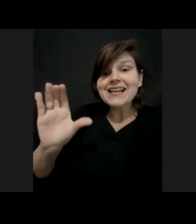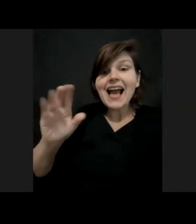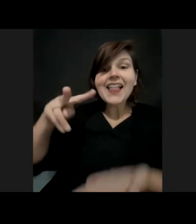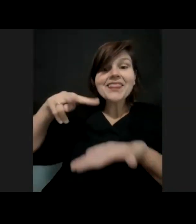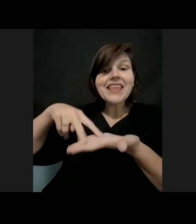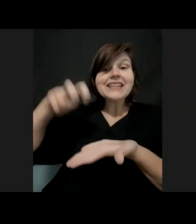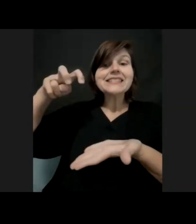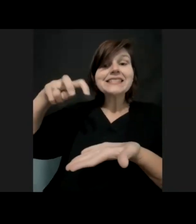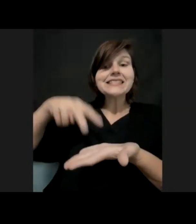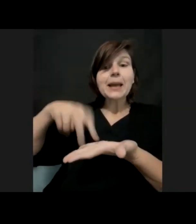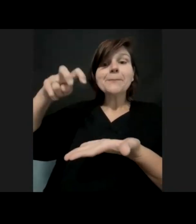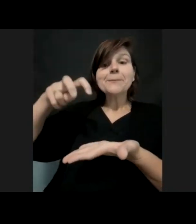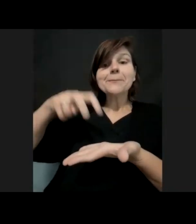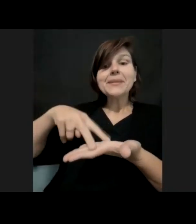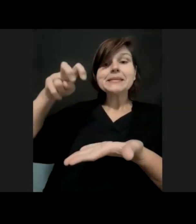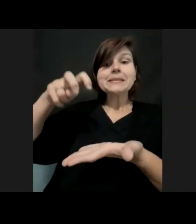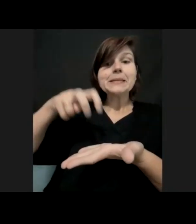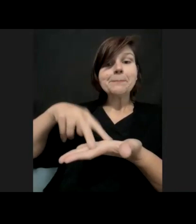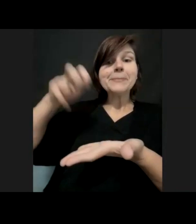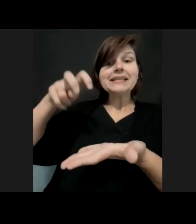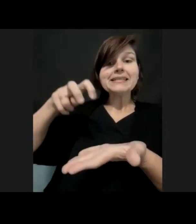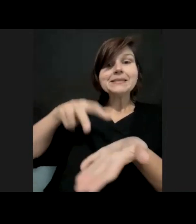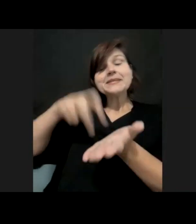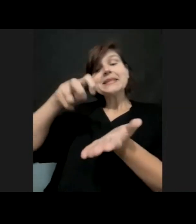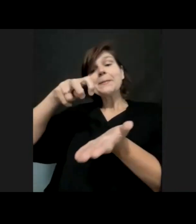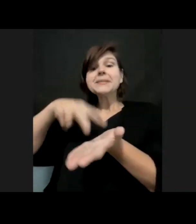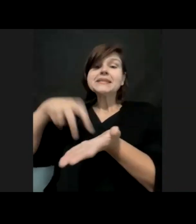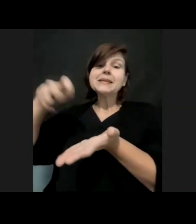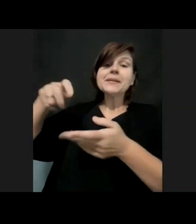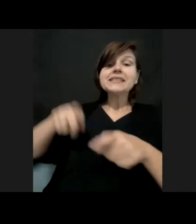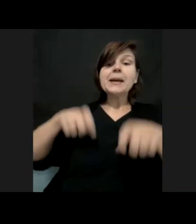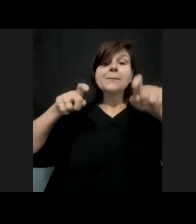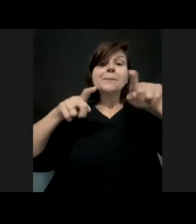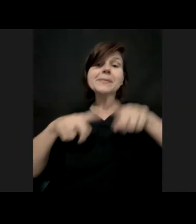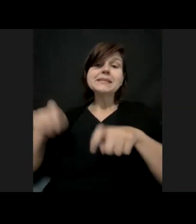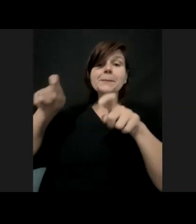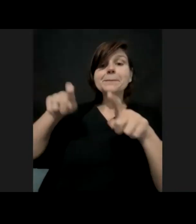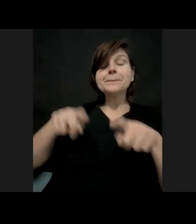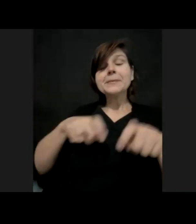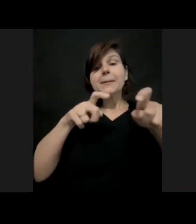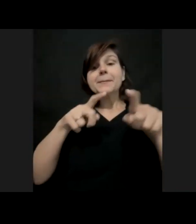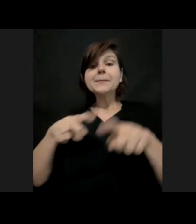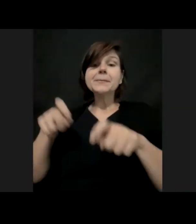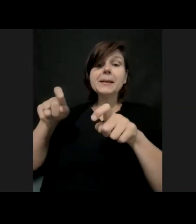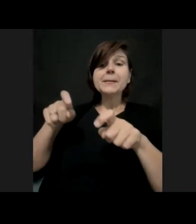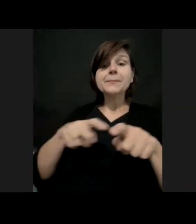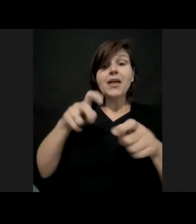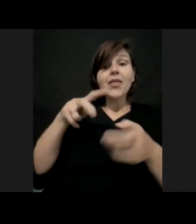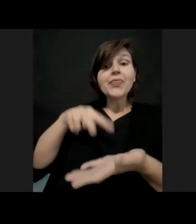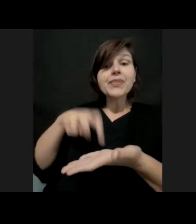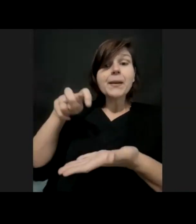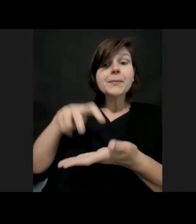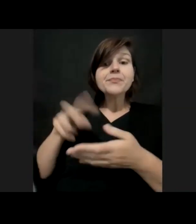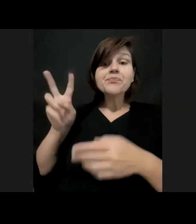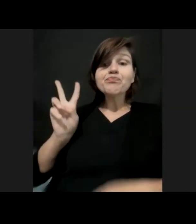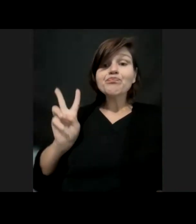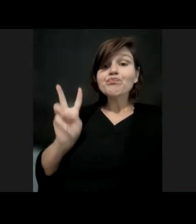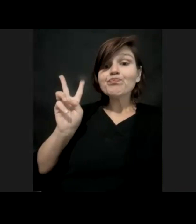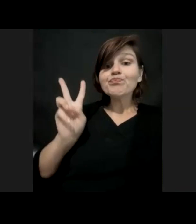Skip, skip, skippity skip. They skipped through the Wonderful Woodland.